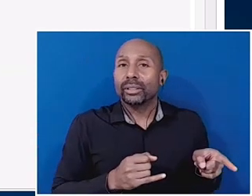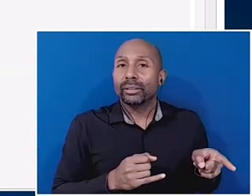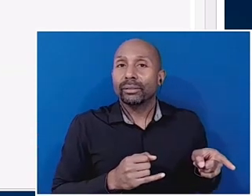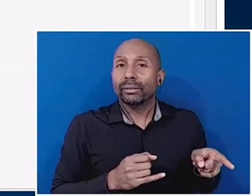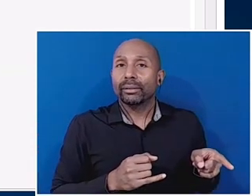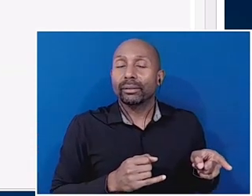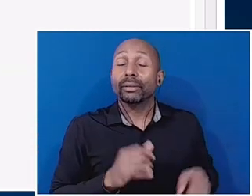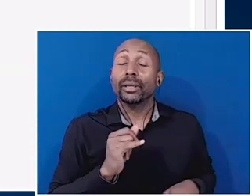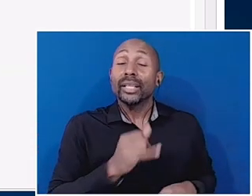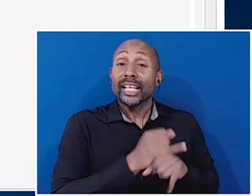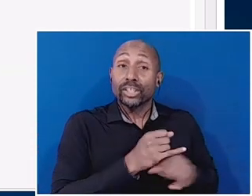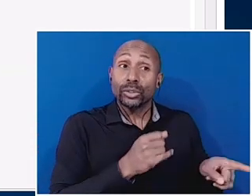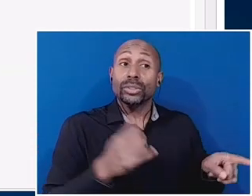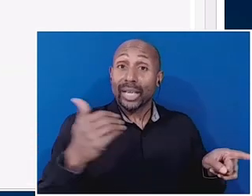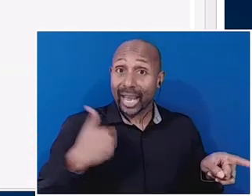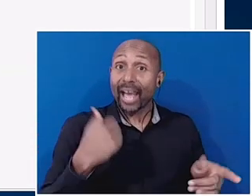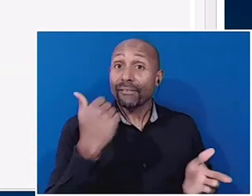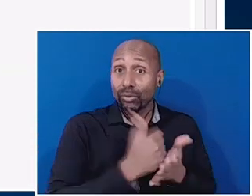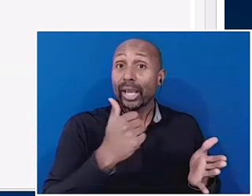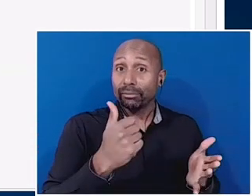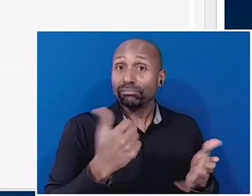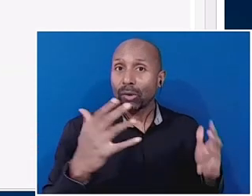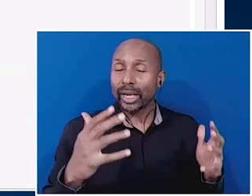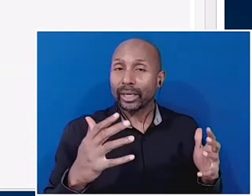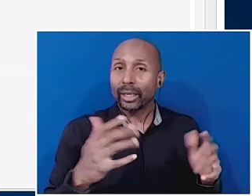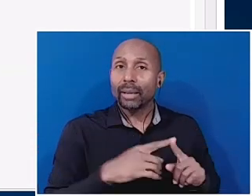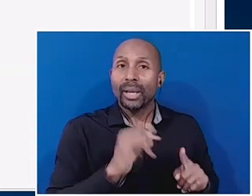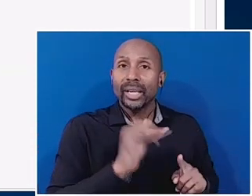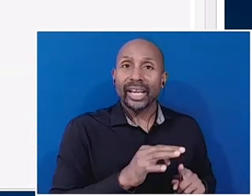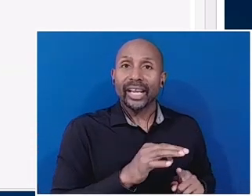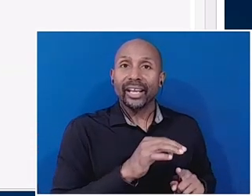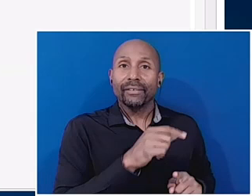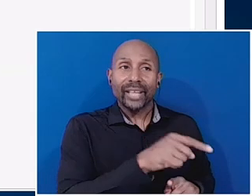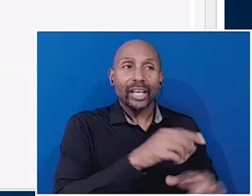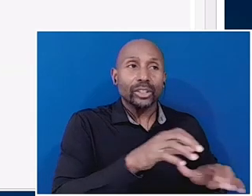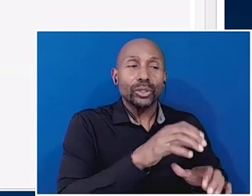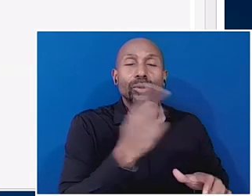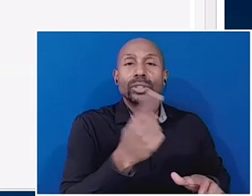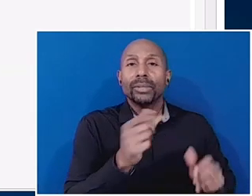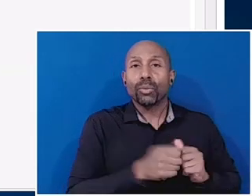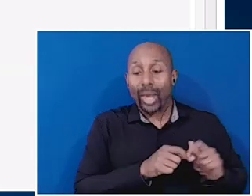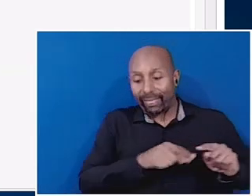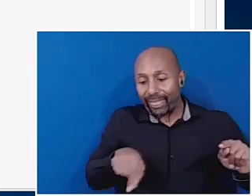based on what it's doing, is not meeting the agency's accreditation standards, then